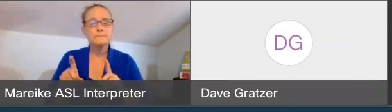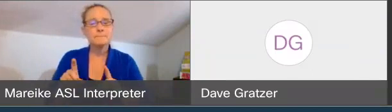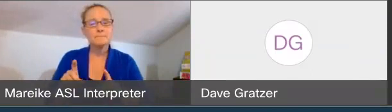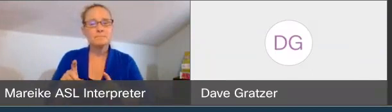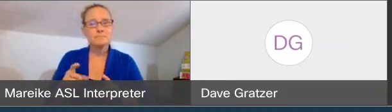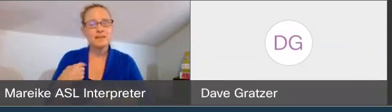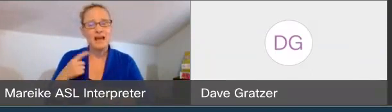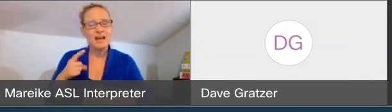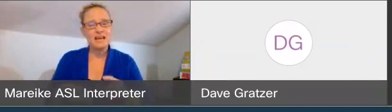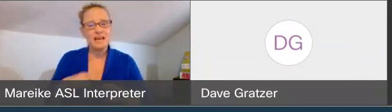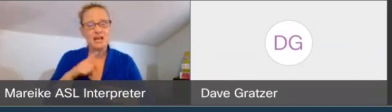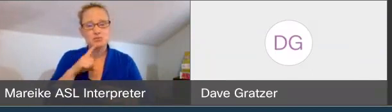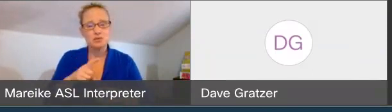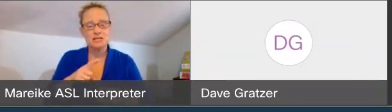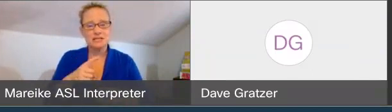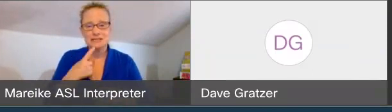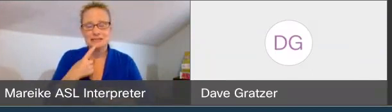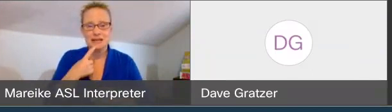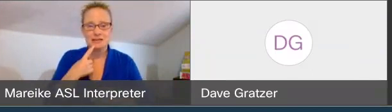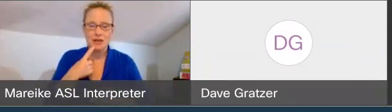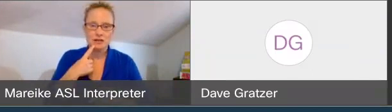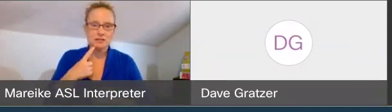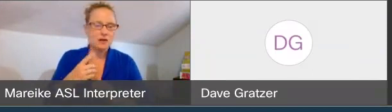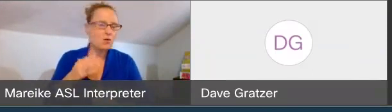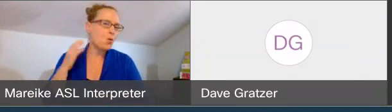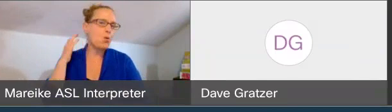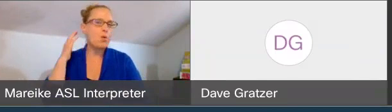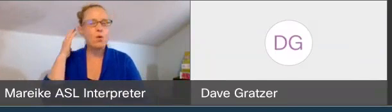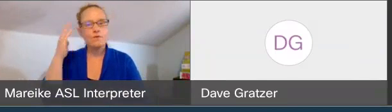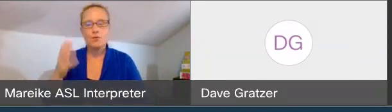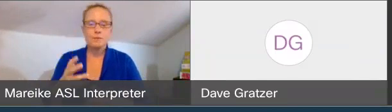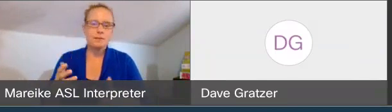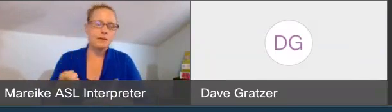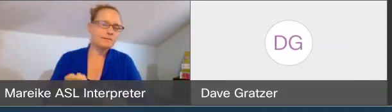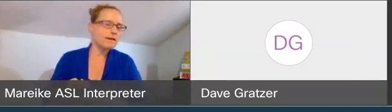that there's an overwhelming amount of rigorous evidence that Forensic Service Community Treatment